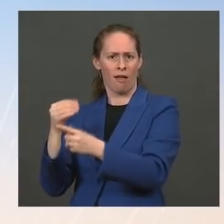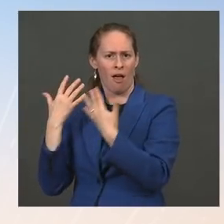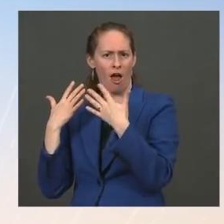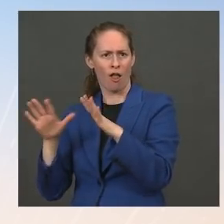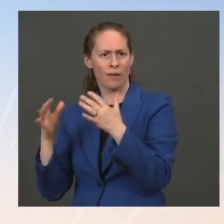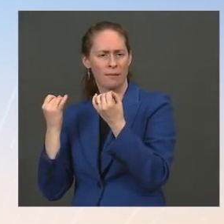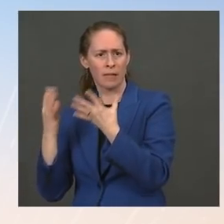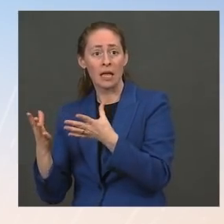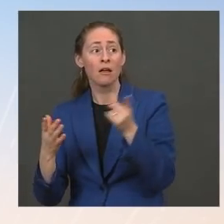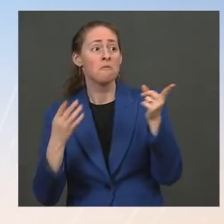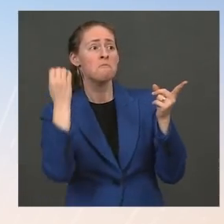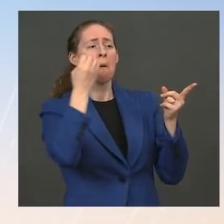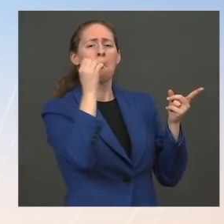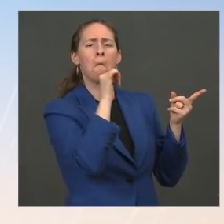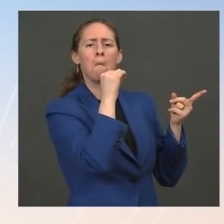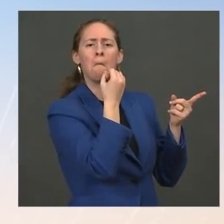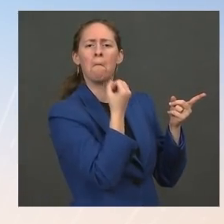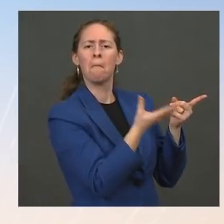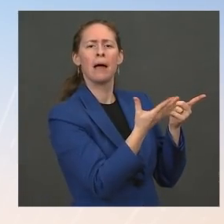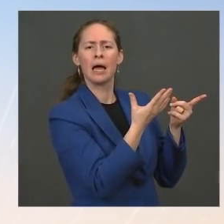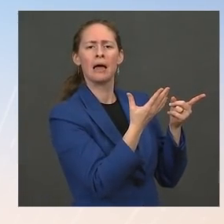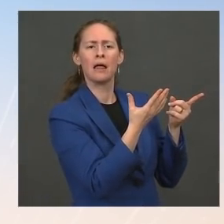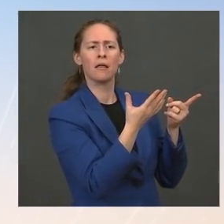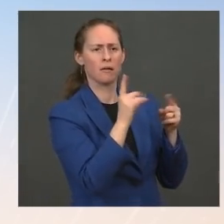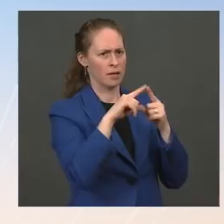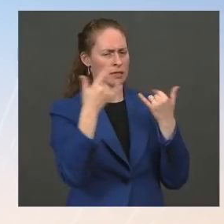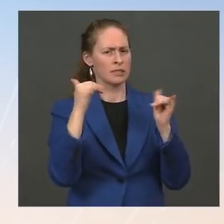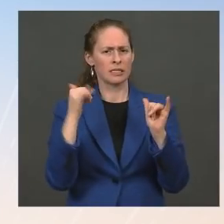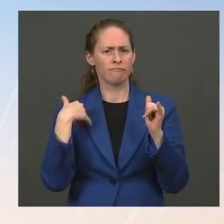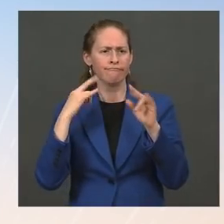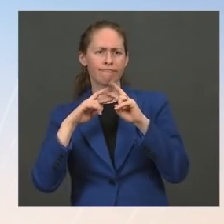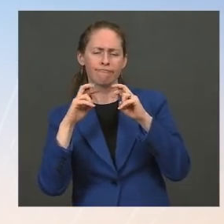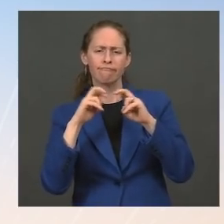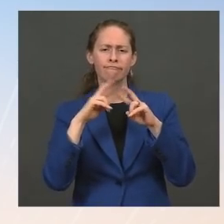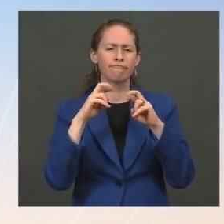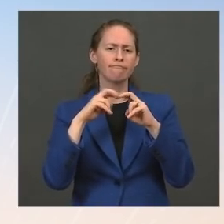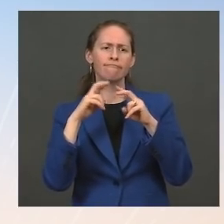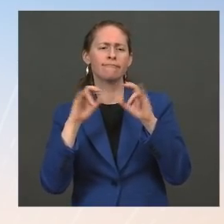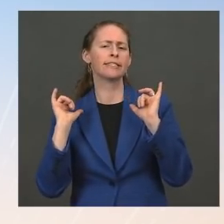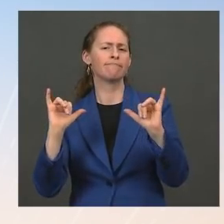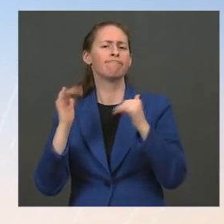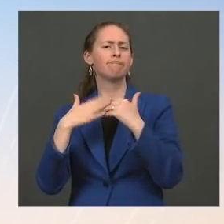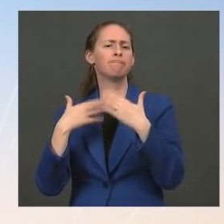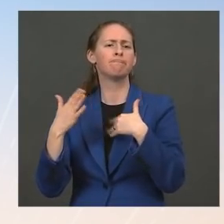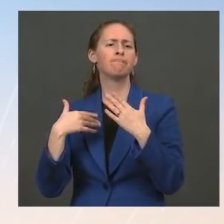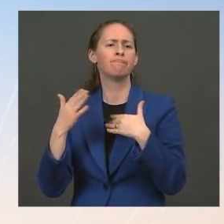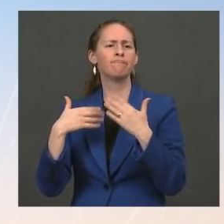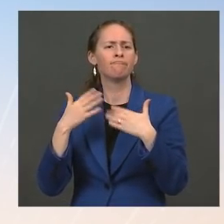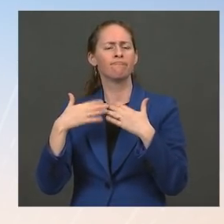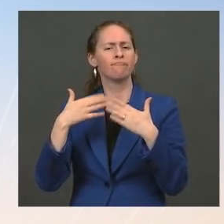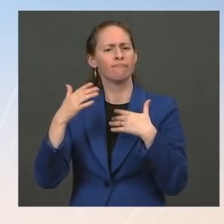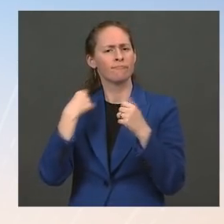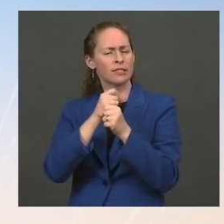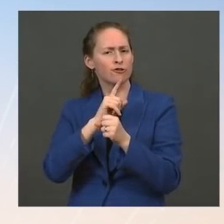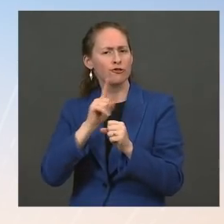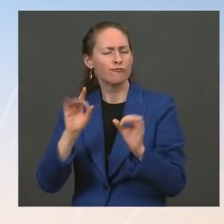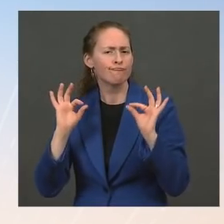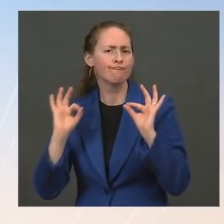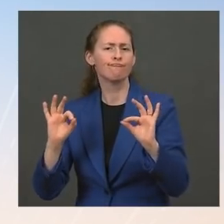to take to protect the American people. The Press: Are you imposing any new testing or tracing on Americans or green card holders